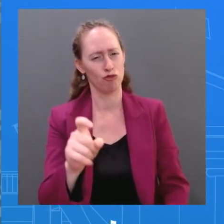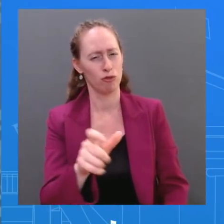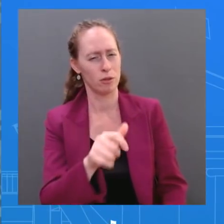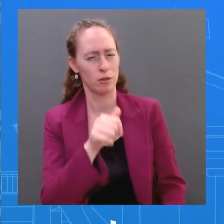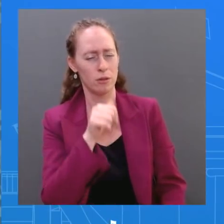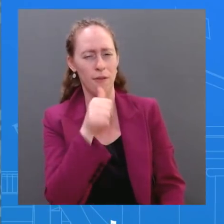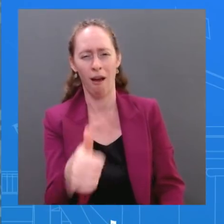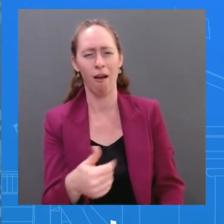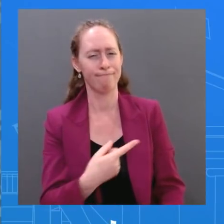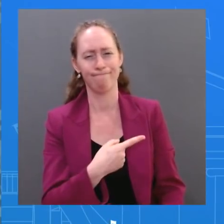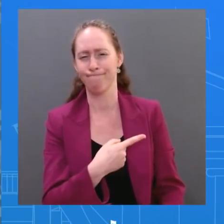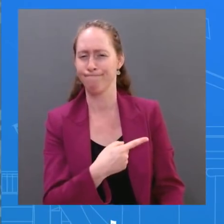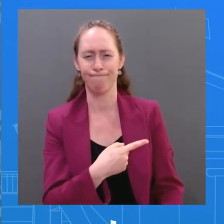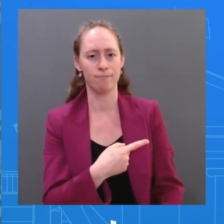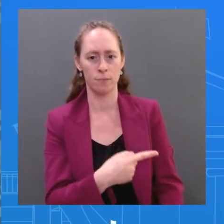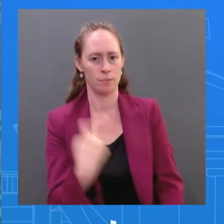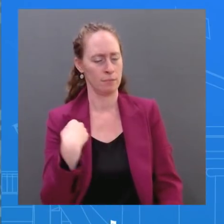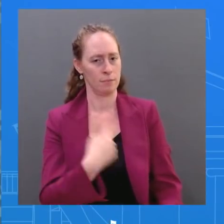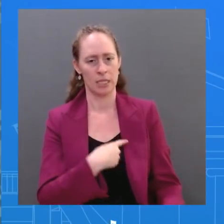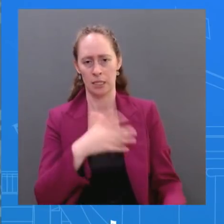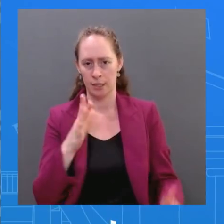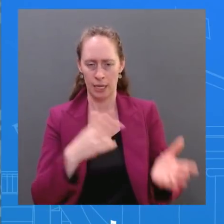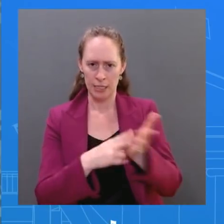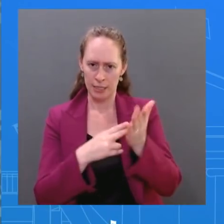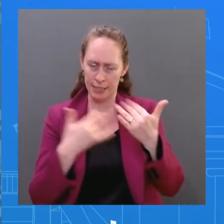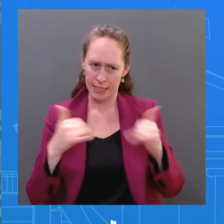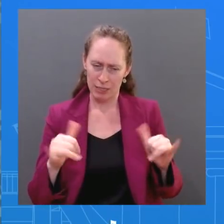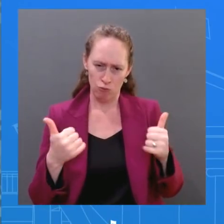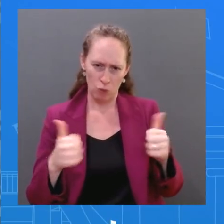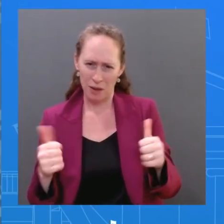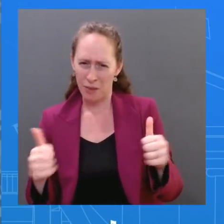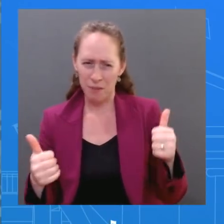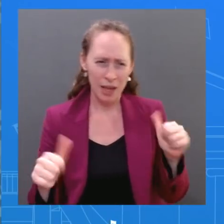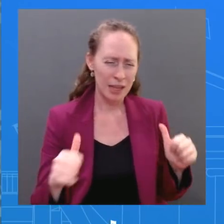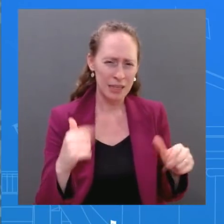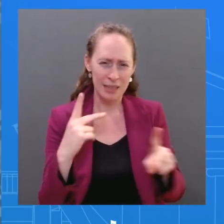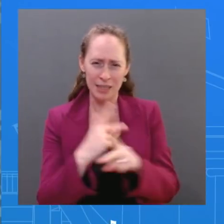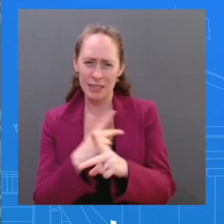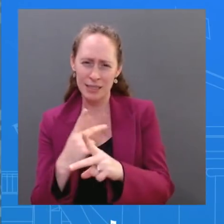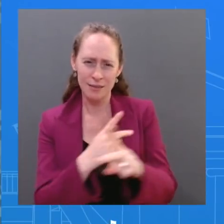The President has this top of mind to make sure that we get Brittney home safely